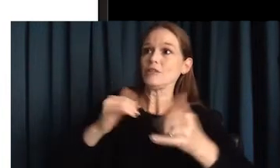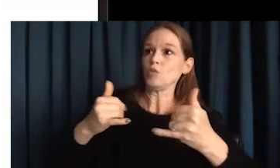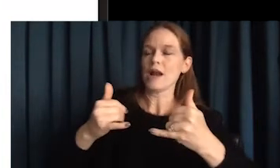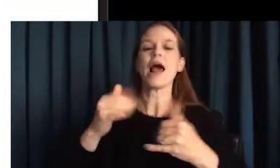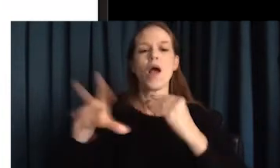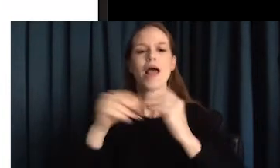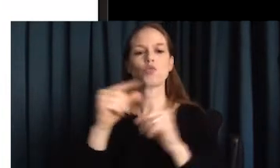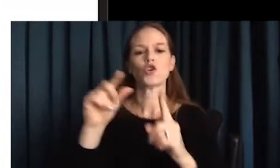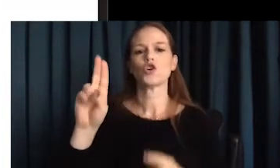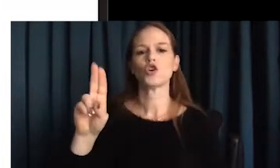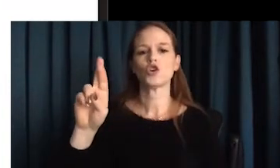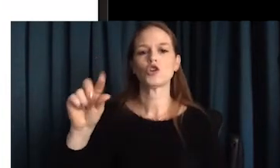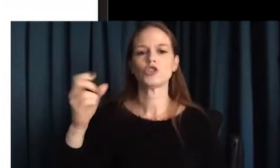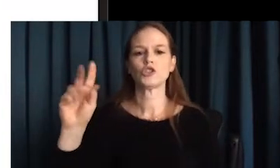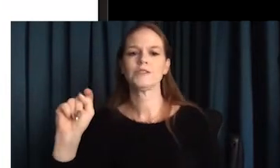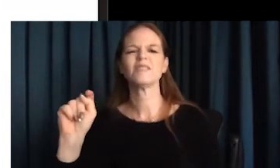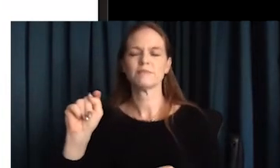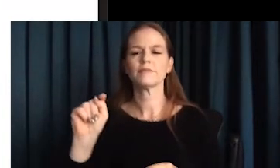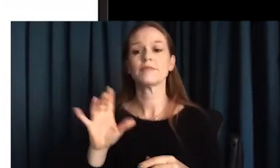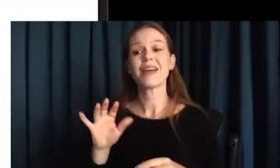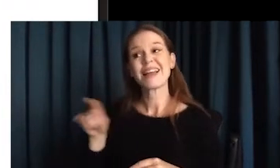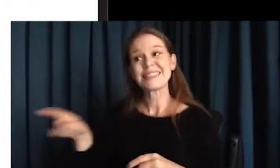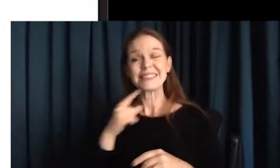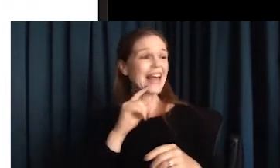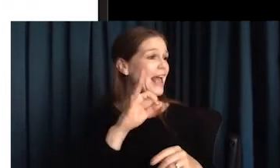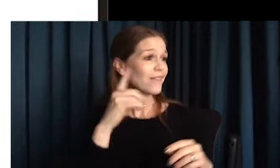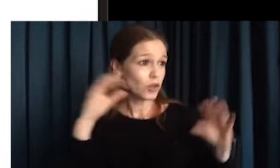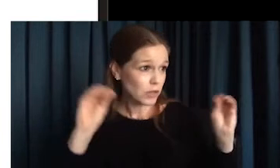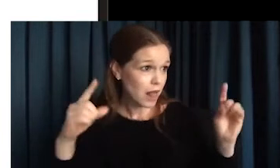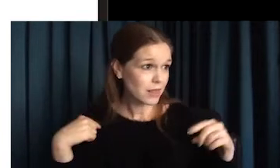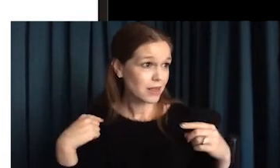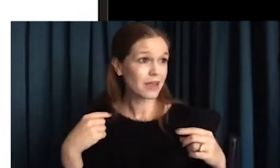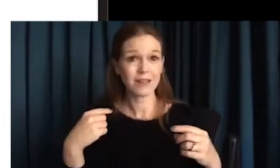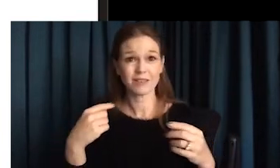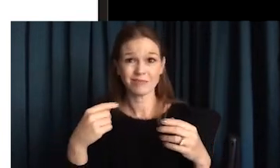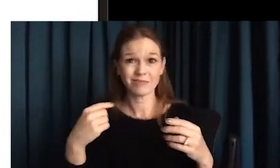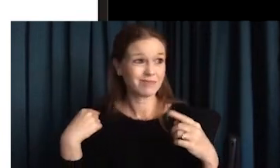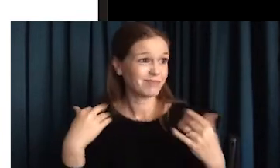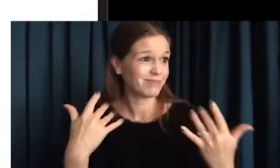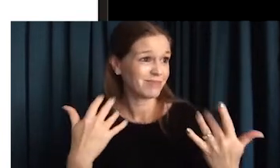respond to an email within 48 hours to please send it again. All of us counselors and professors